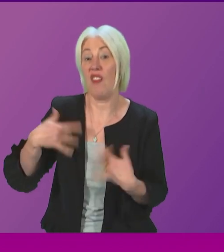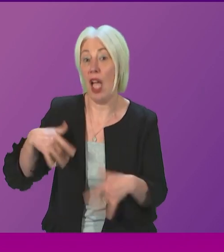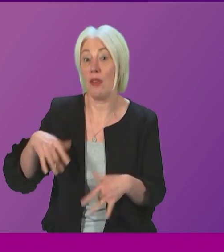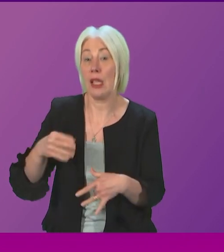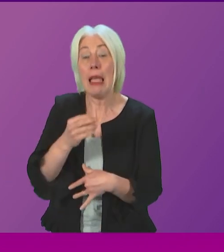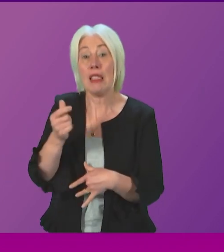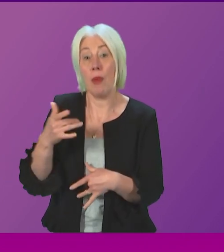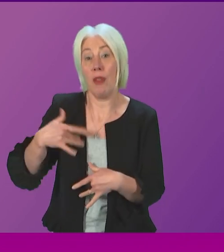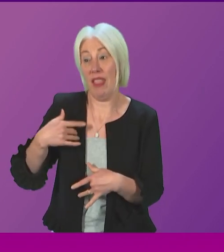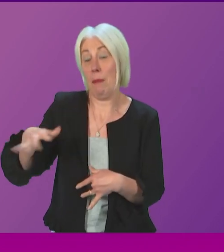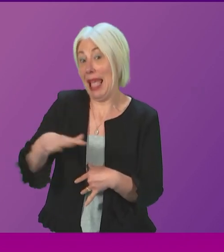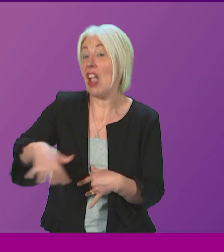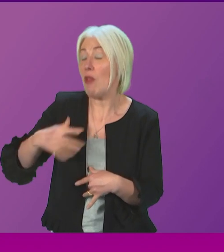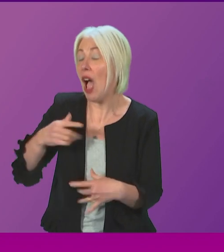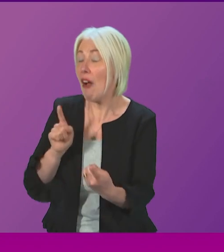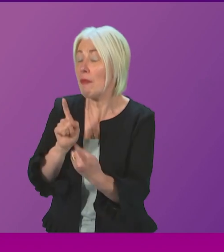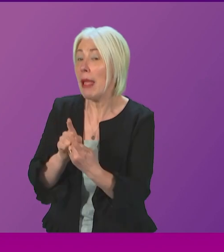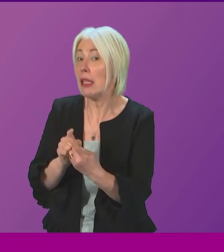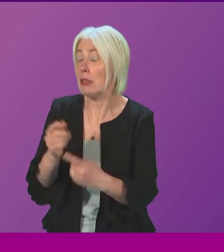of mine and I have met them as a local MSP.